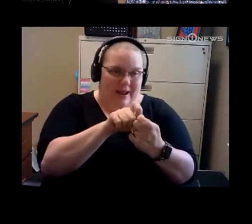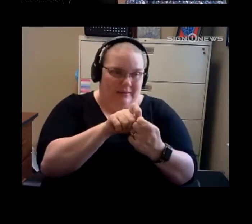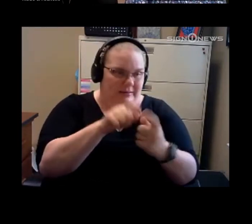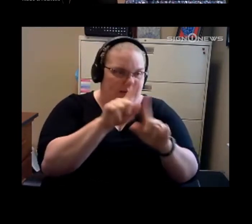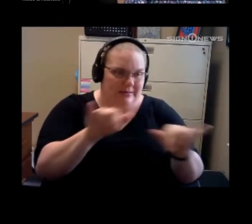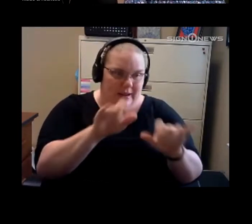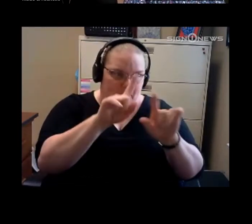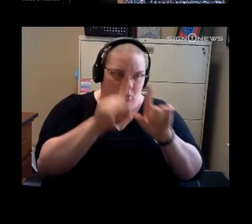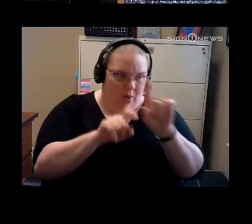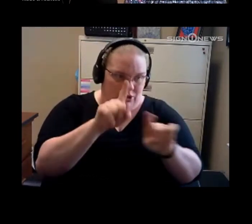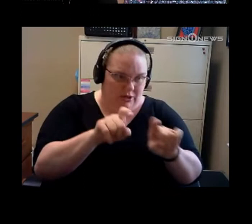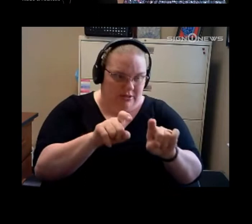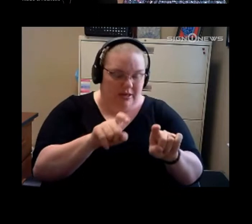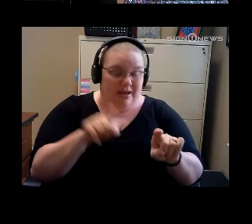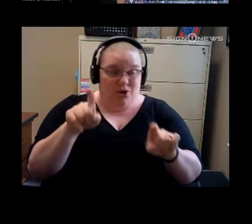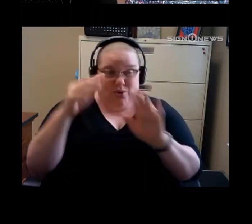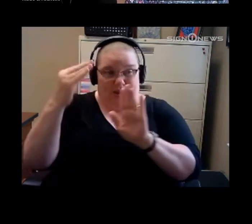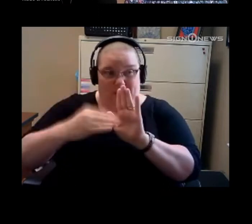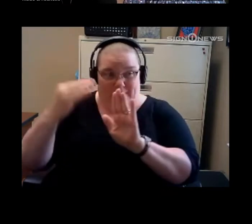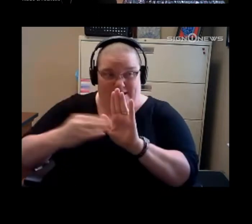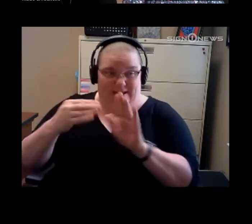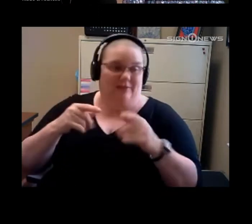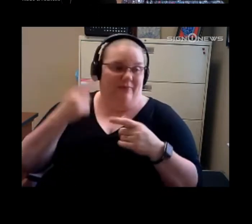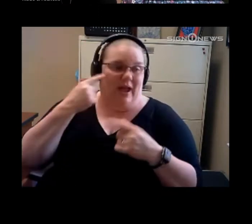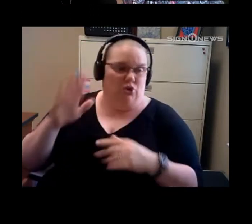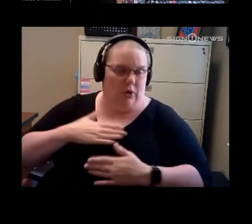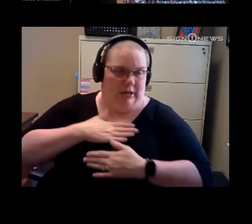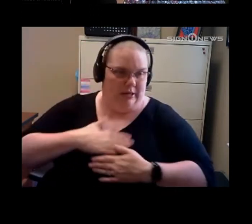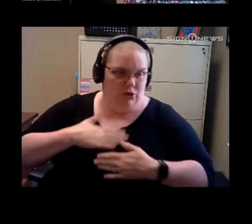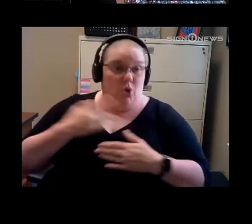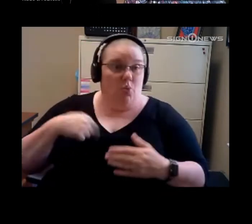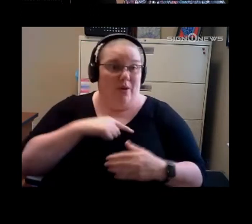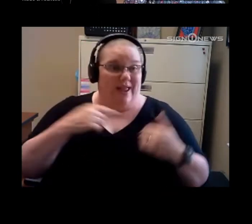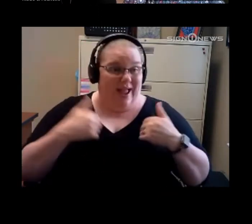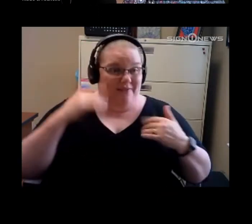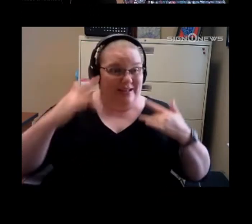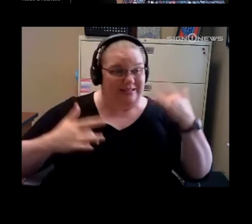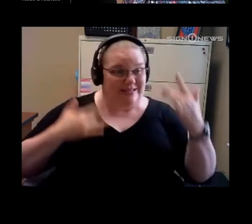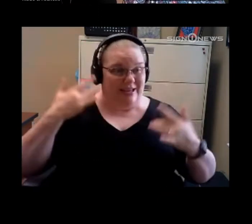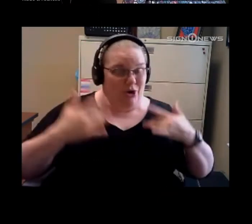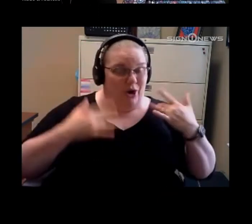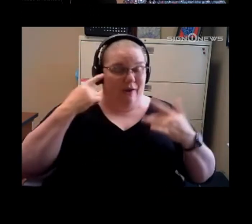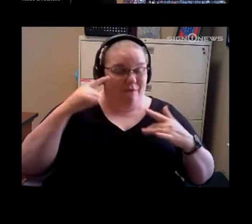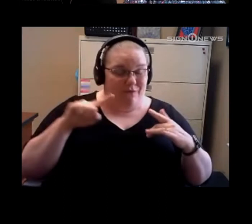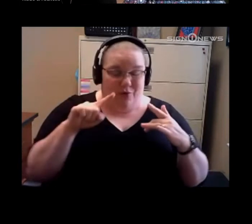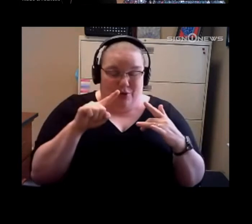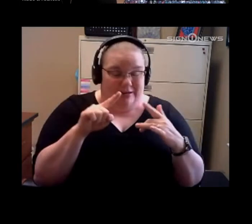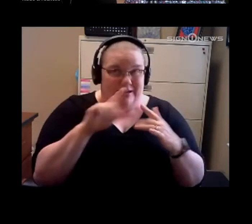in The workshops were so excited that we have a sinner at the workshop y'all spread the word man